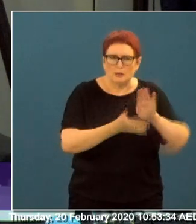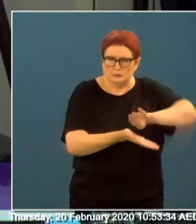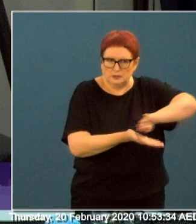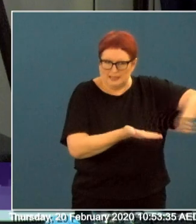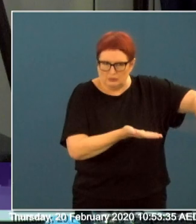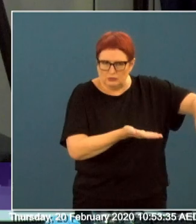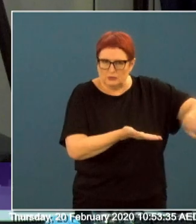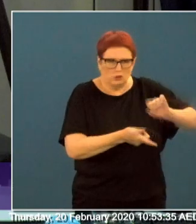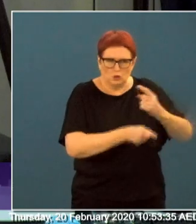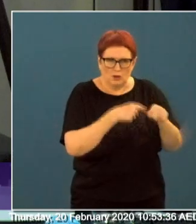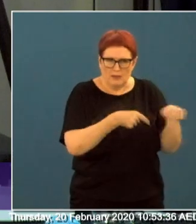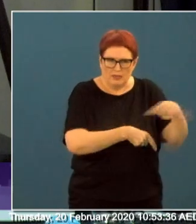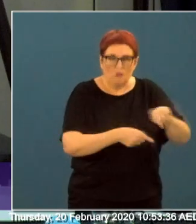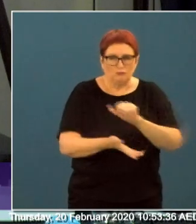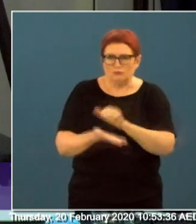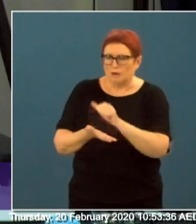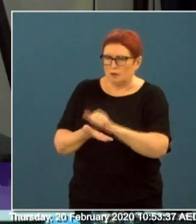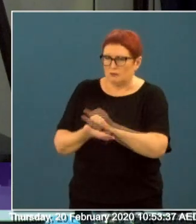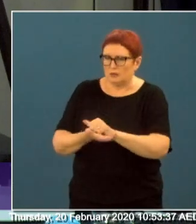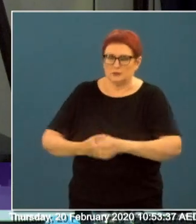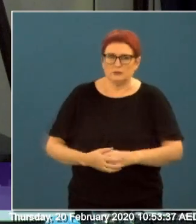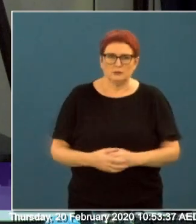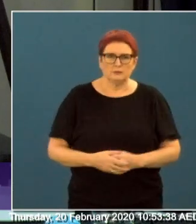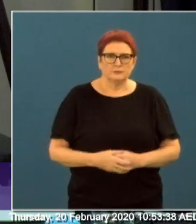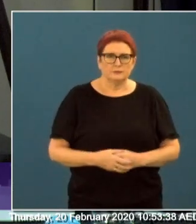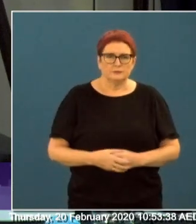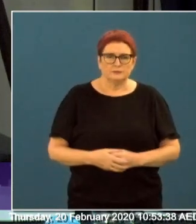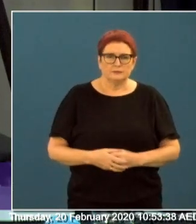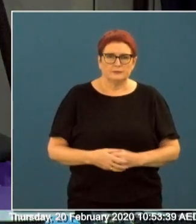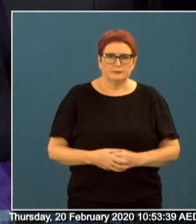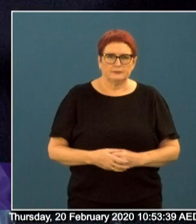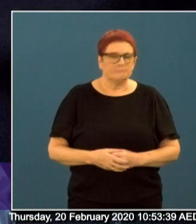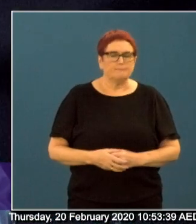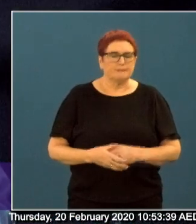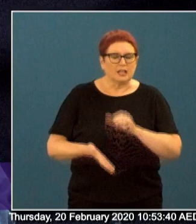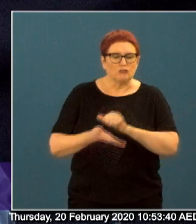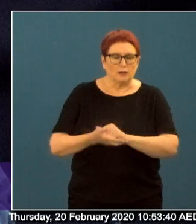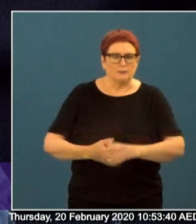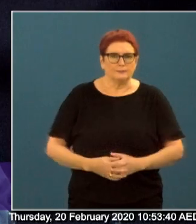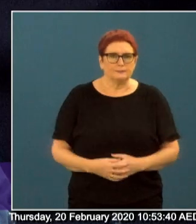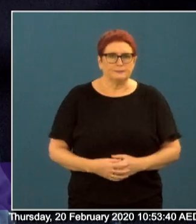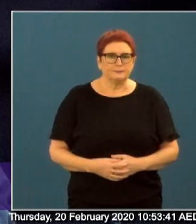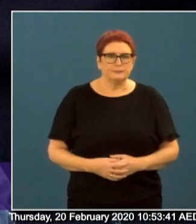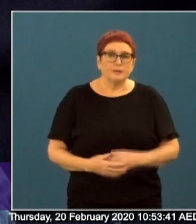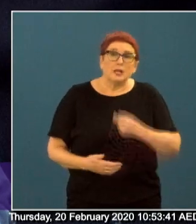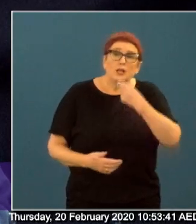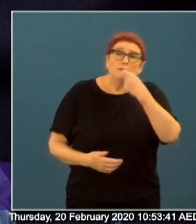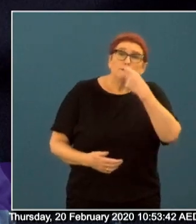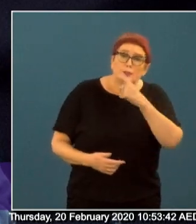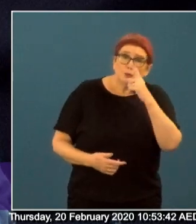So we're not talking about that kind of age-related cognitive... No. We're not. However, some people with intellectual disability